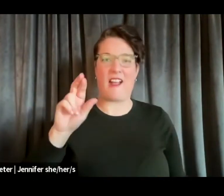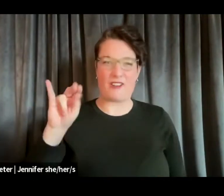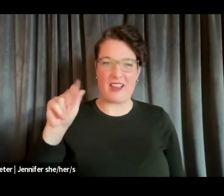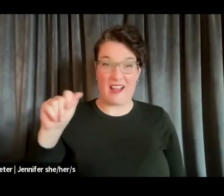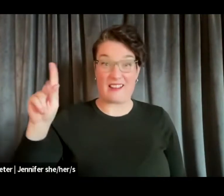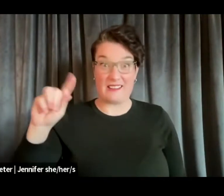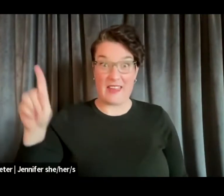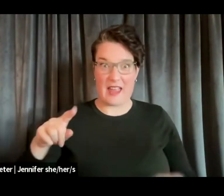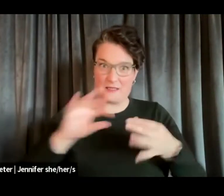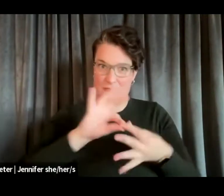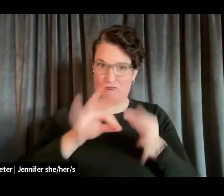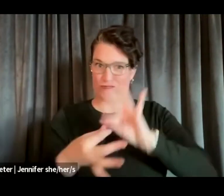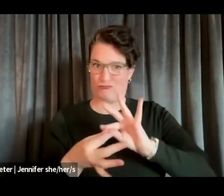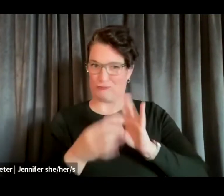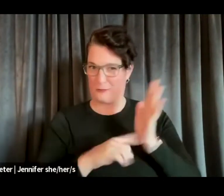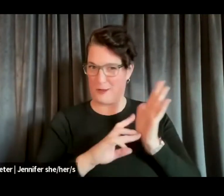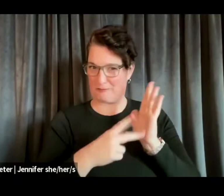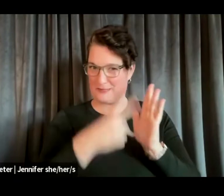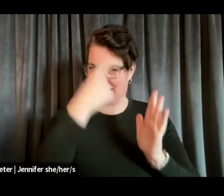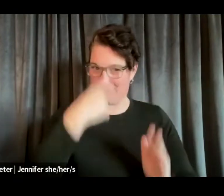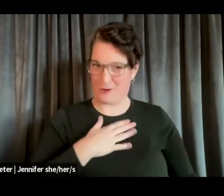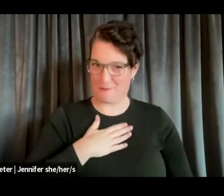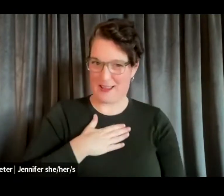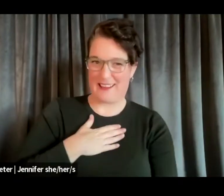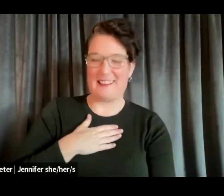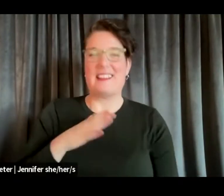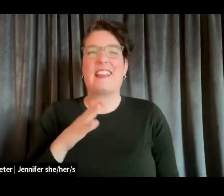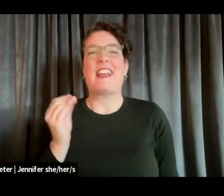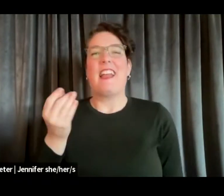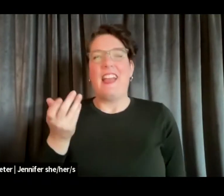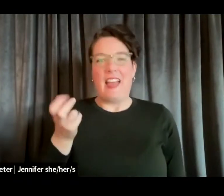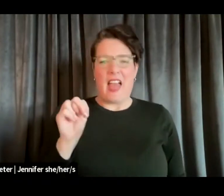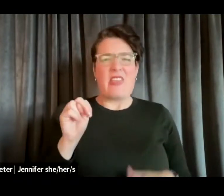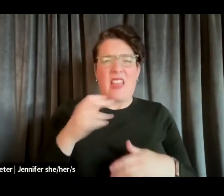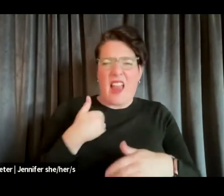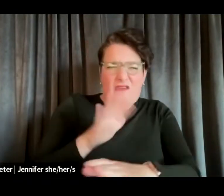And then there was a band and we like took it to the street and we were like